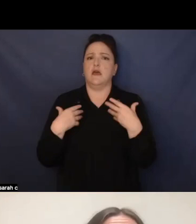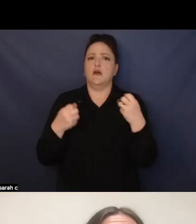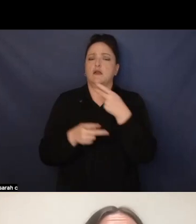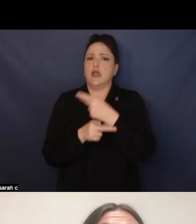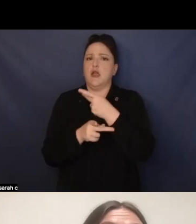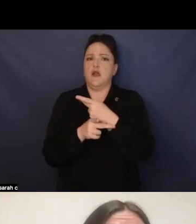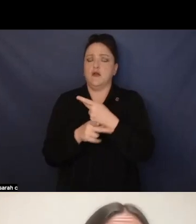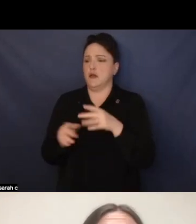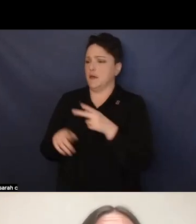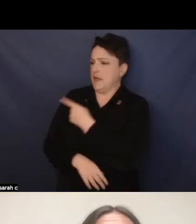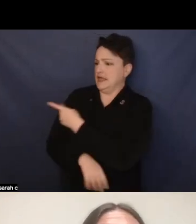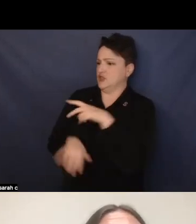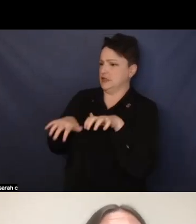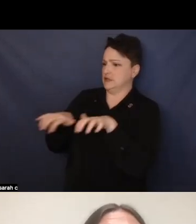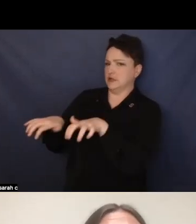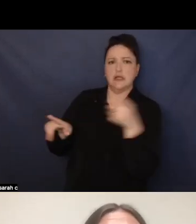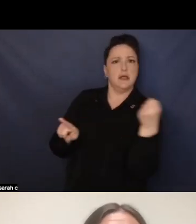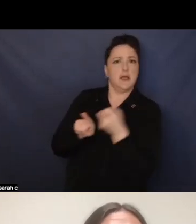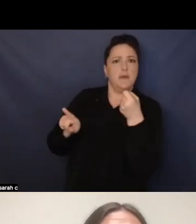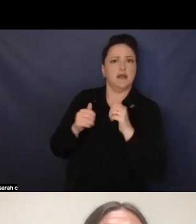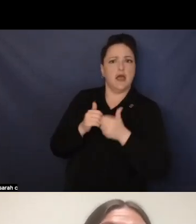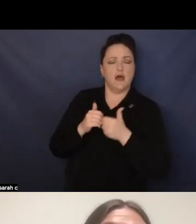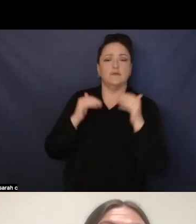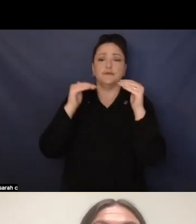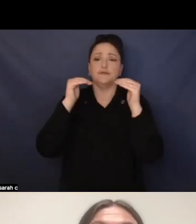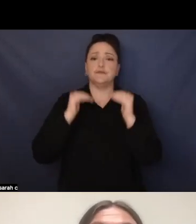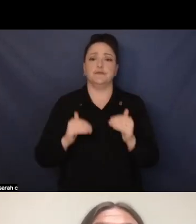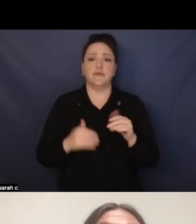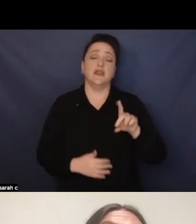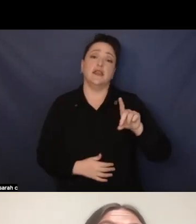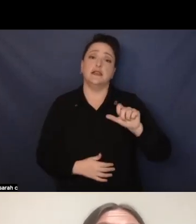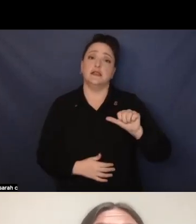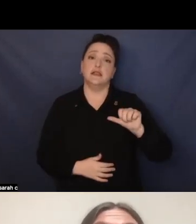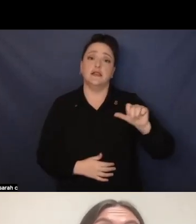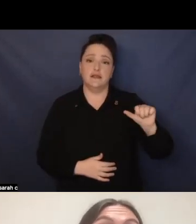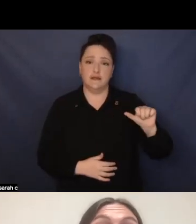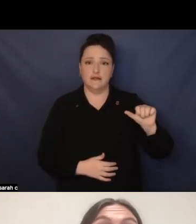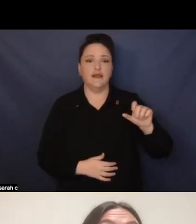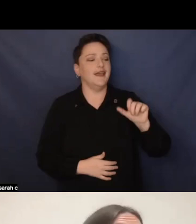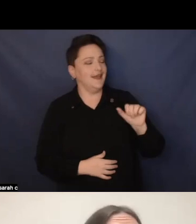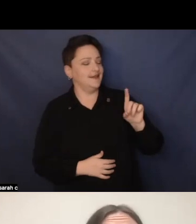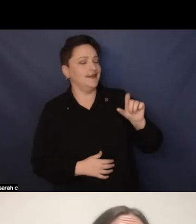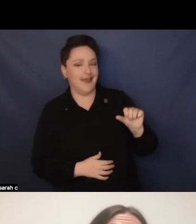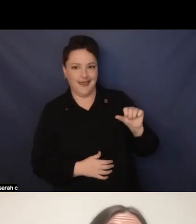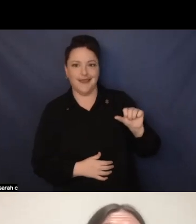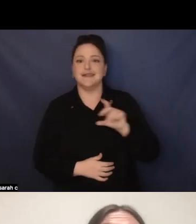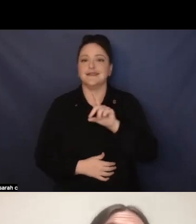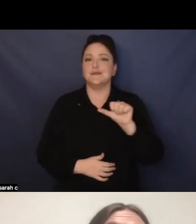Americans with Disabilities Act and disability rights and all things reasonable accommodations